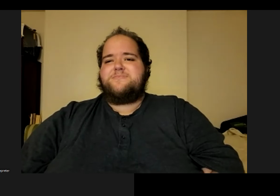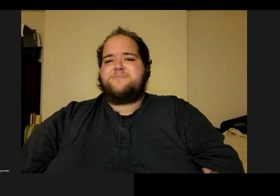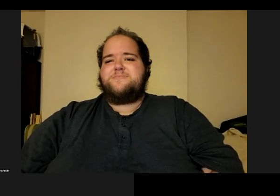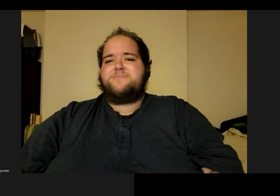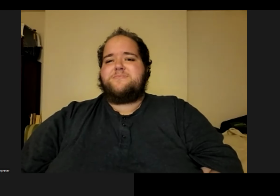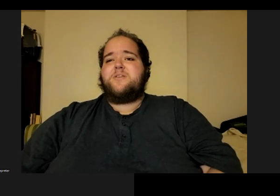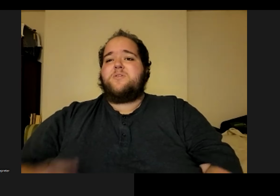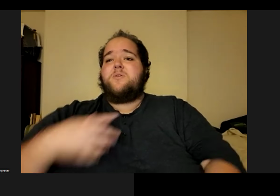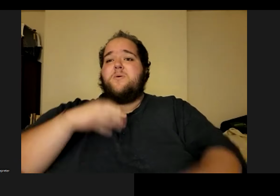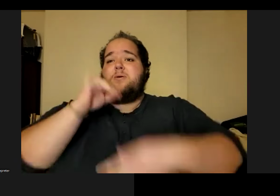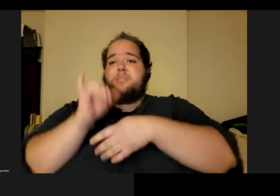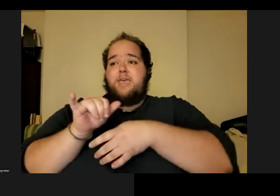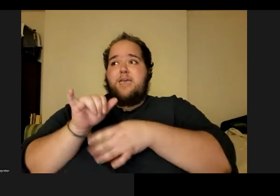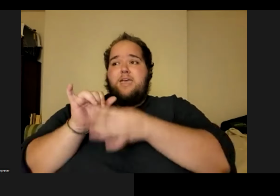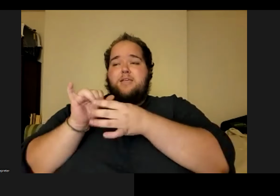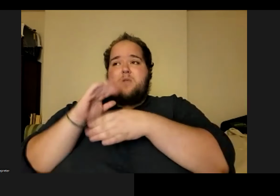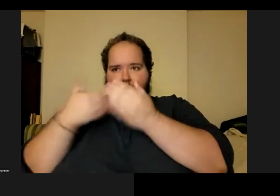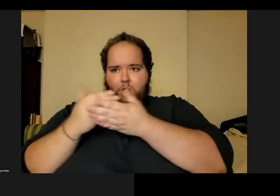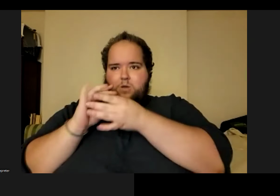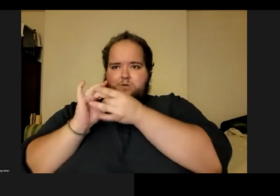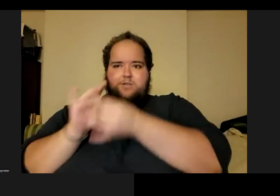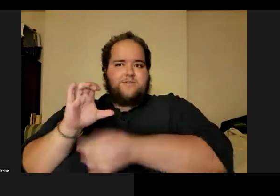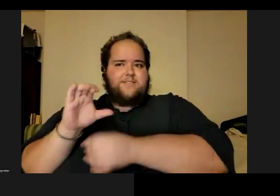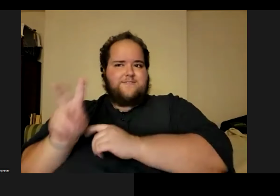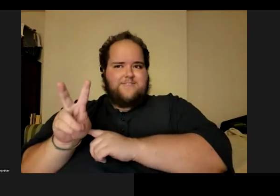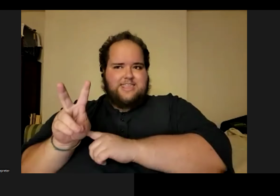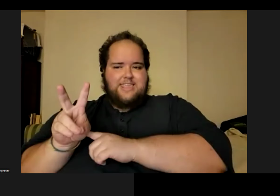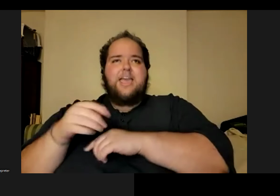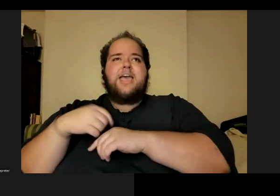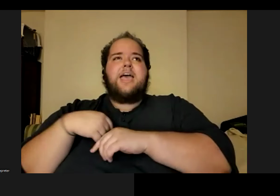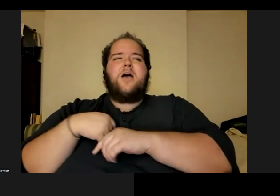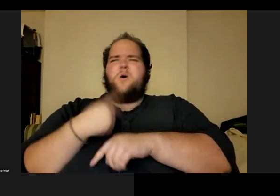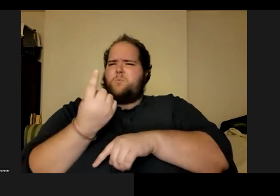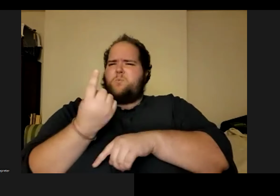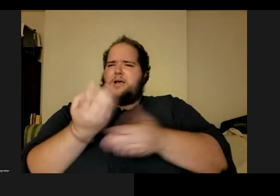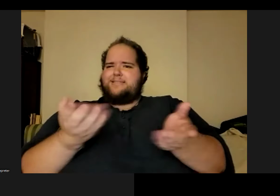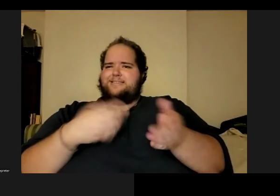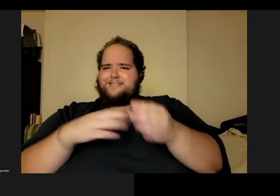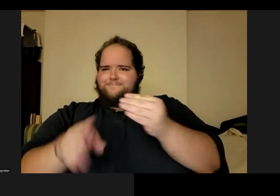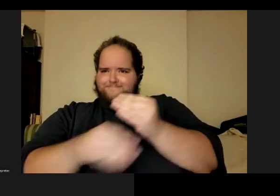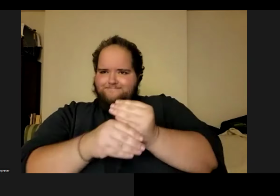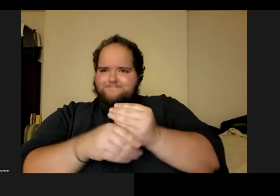to say about CVs. I will add one thing that I like to include.